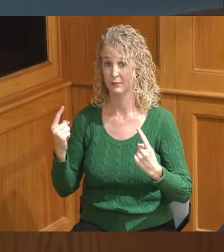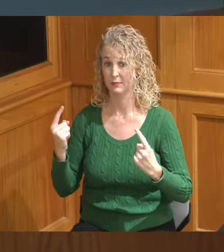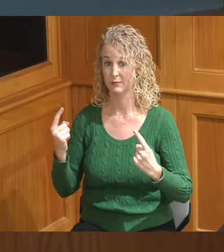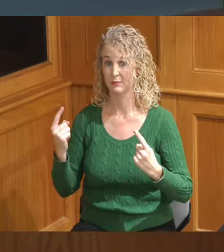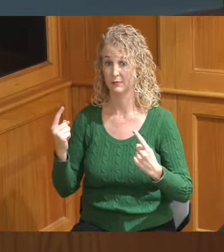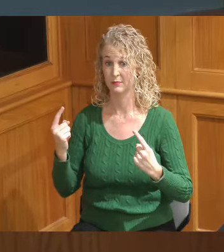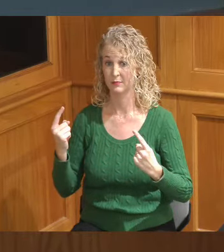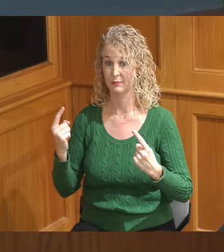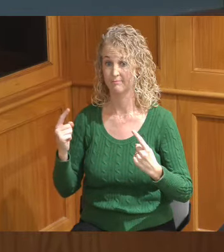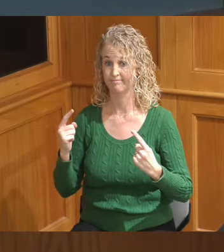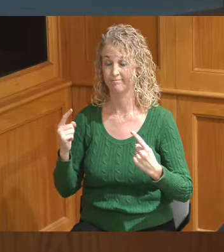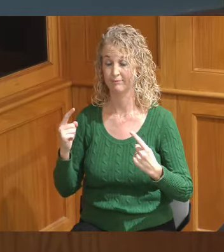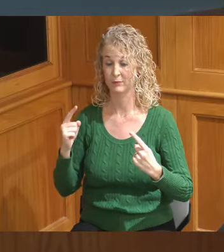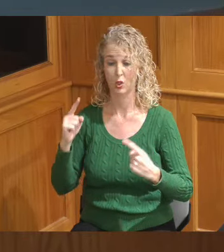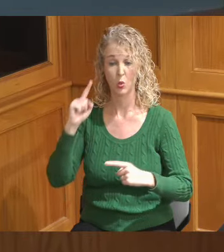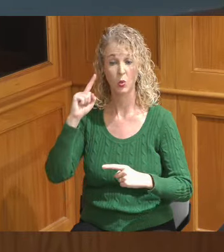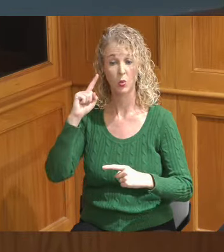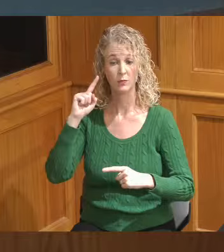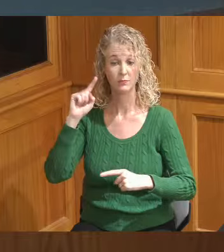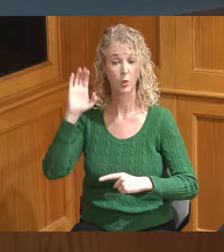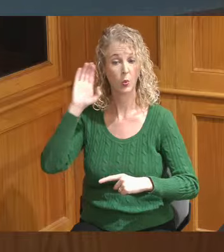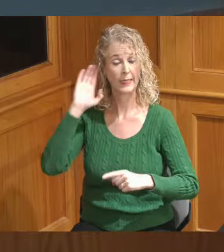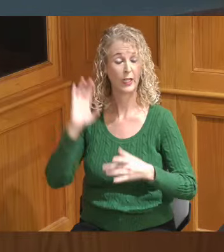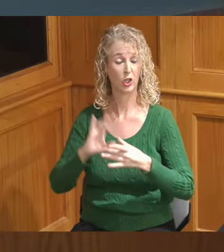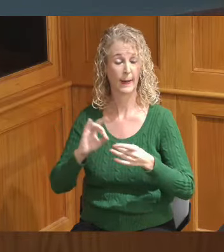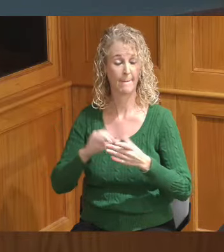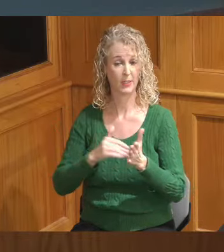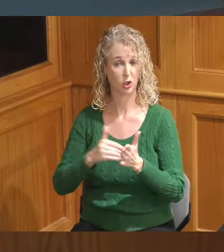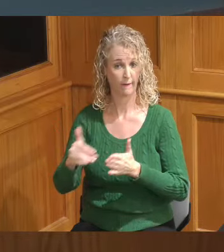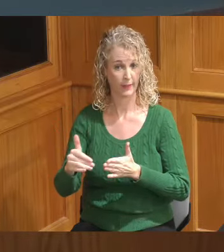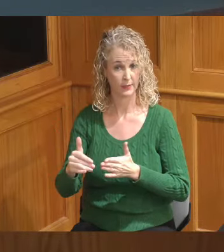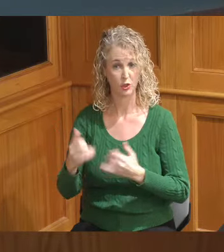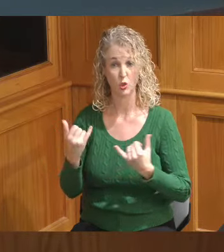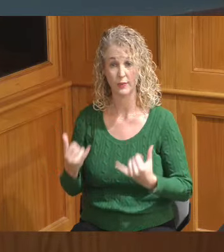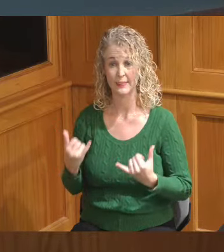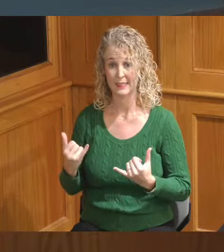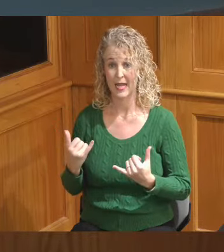hearings. We heard from some of them today. I just do want to note that that we heard some of these